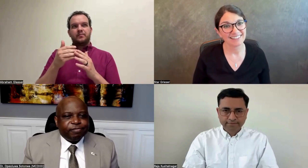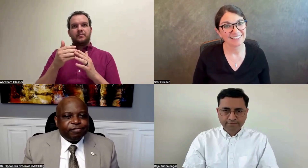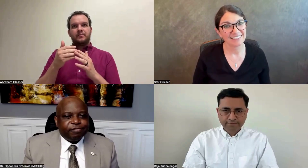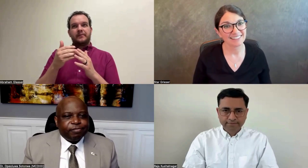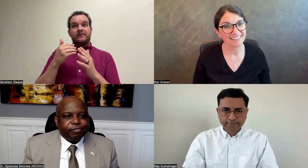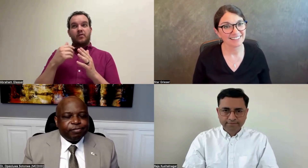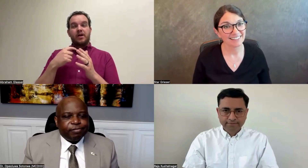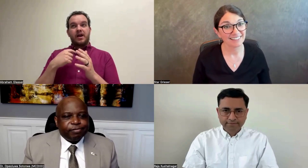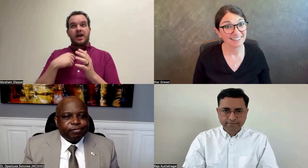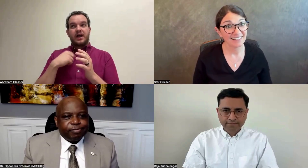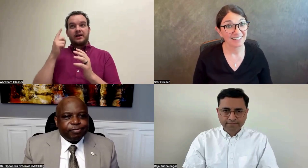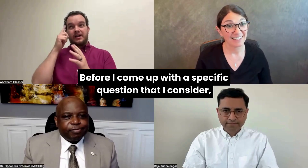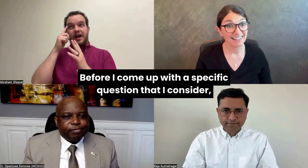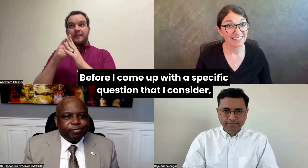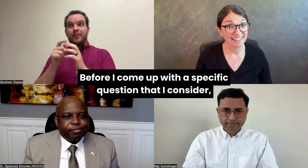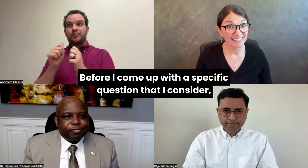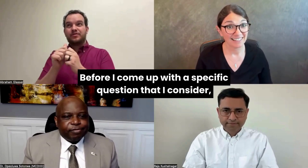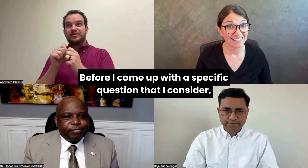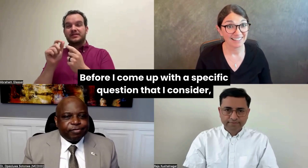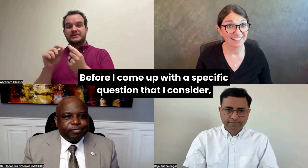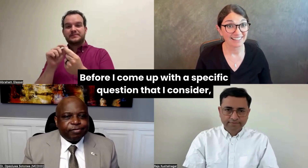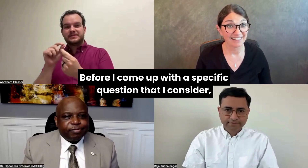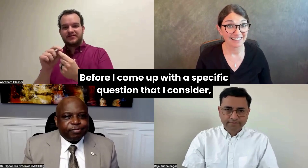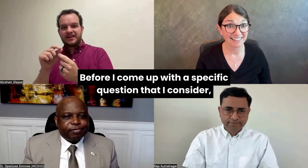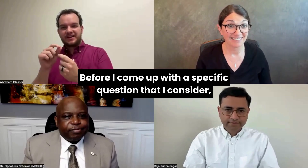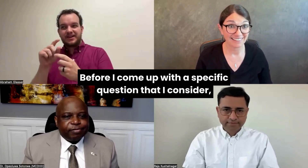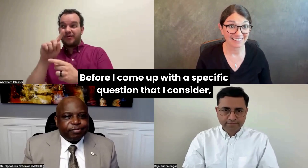Before I come up with a specific question that I consider,